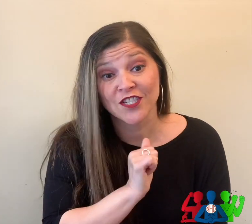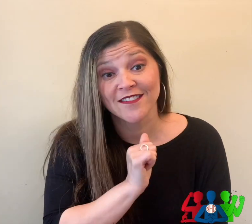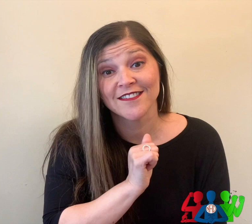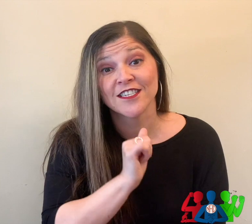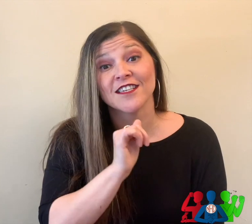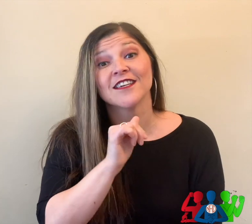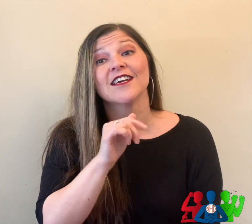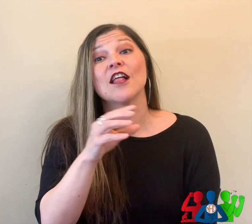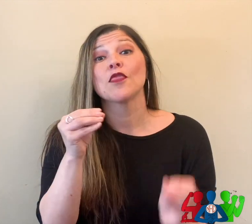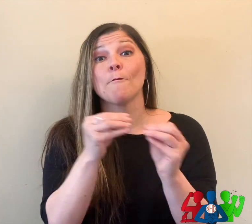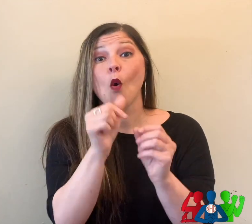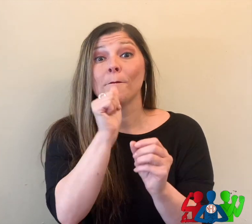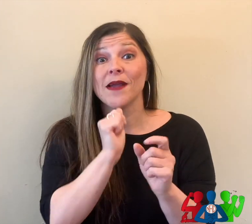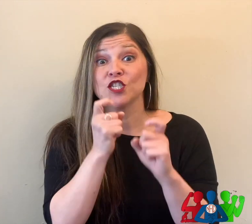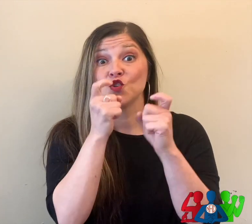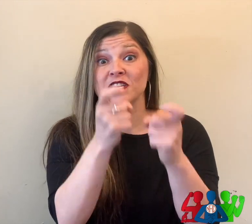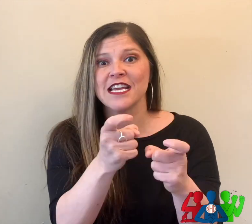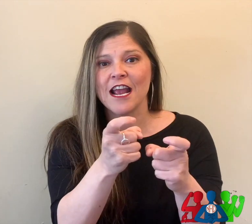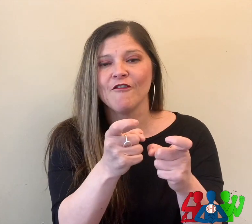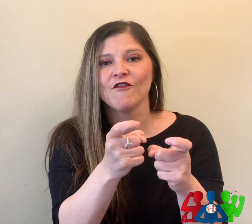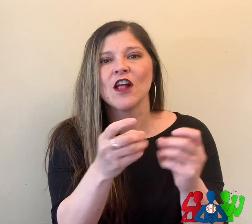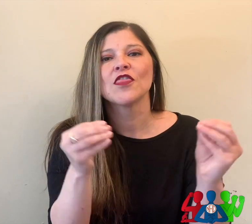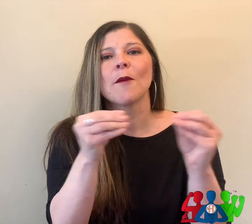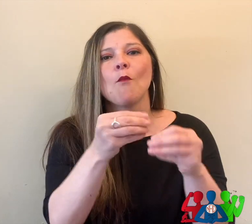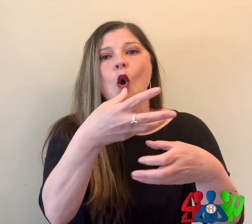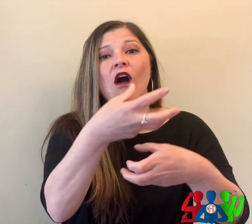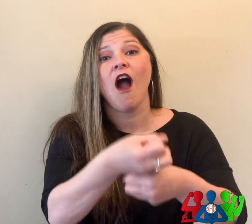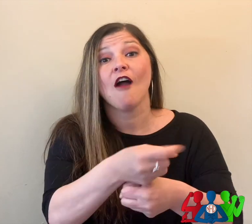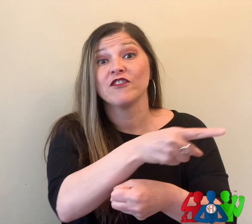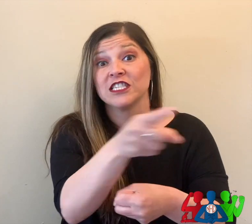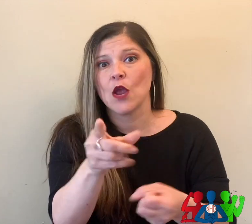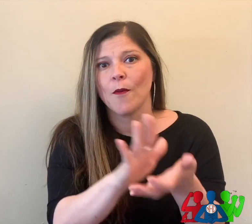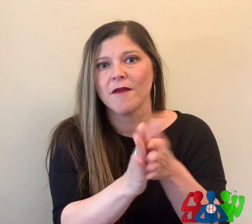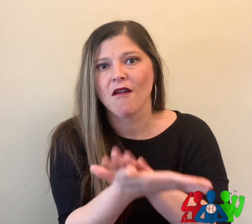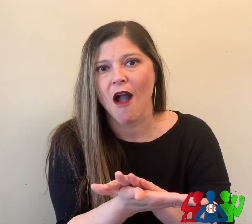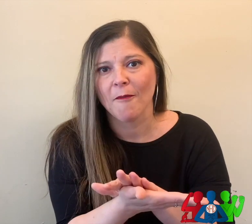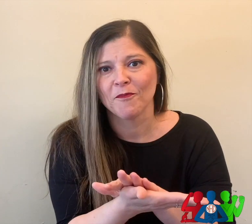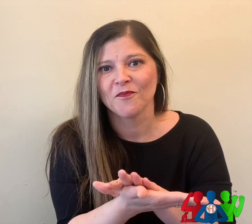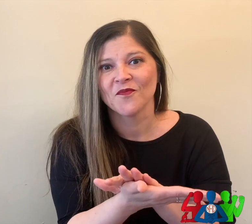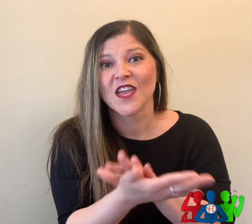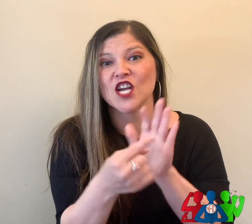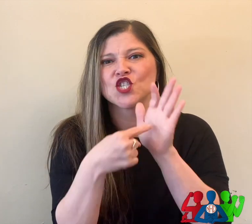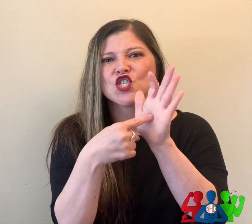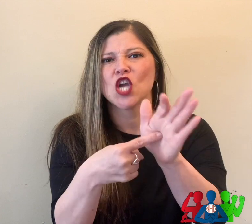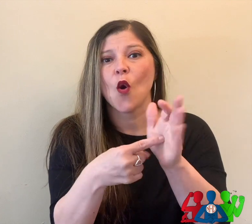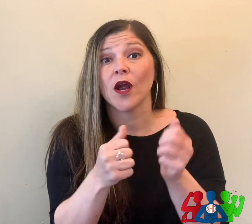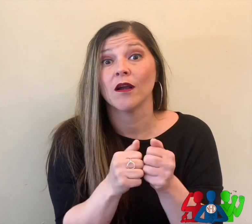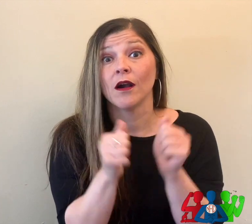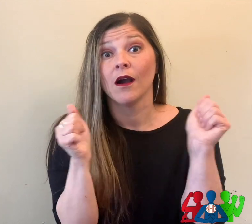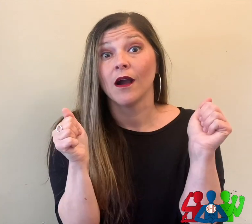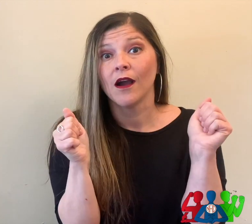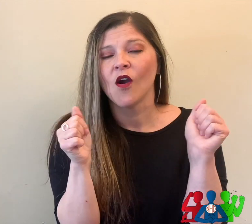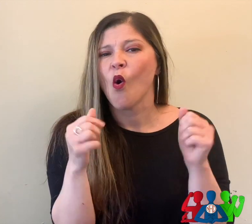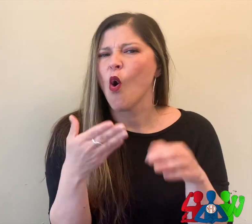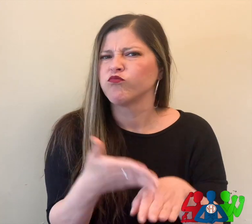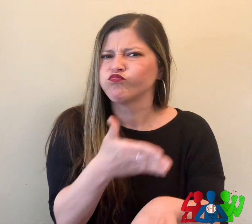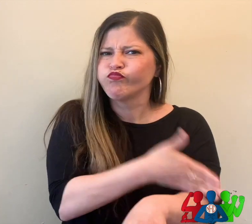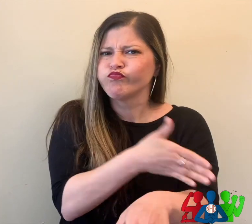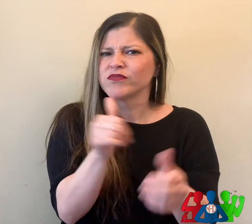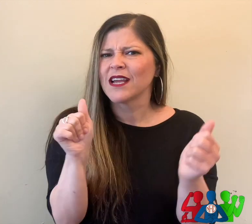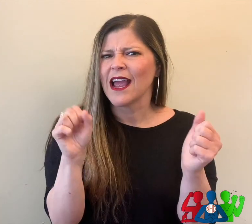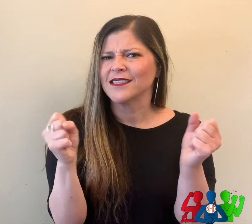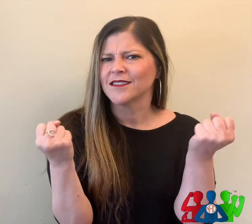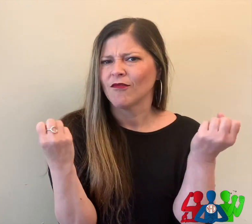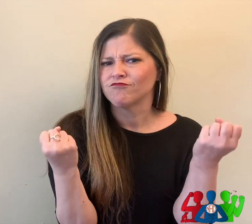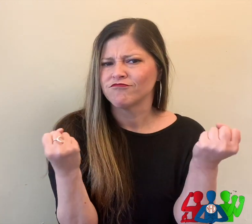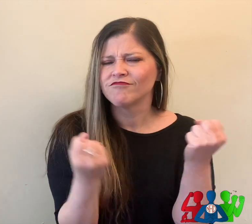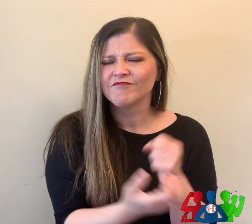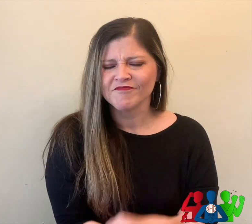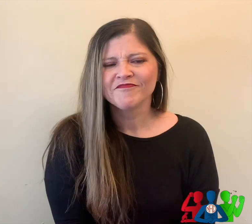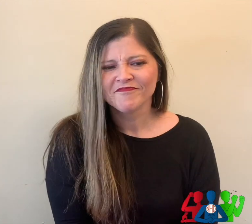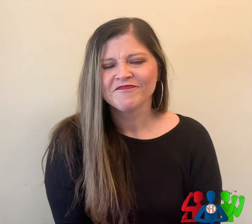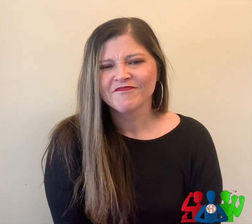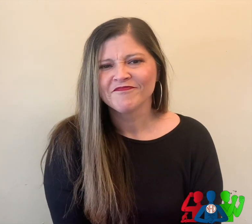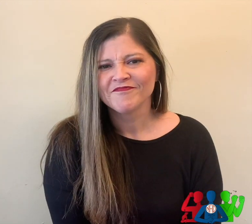important part of them providing their trust is for you to show your patience. Open up, make